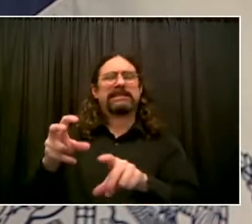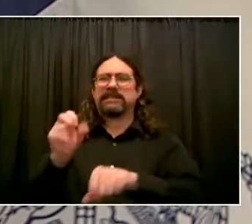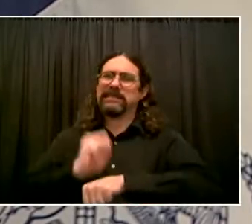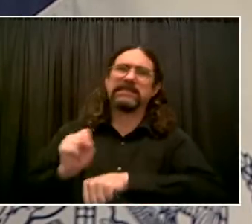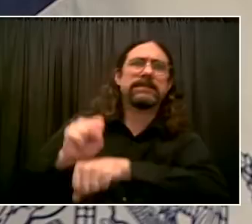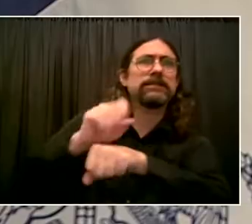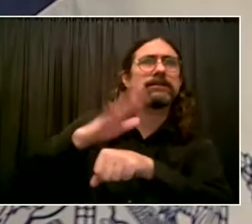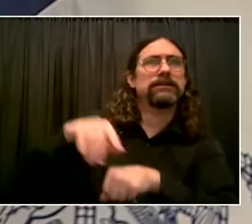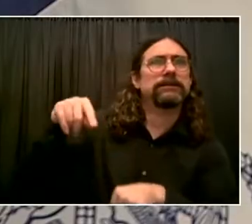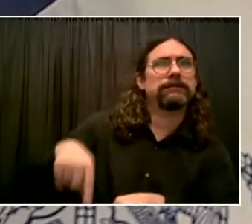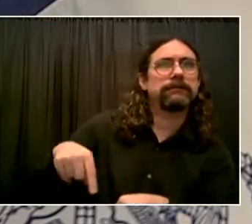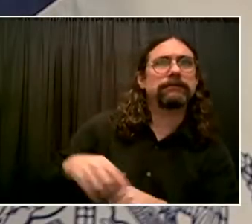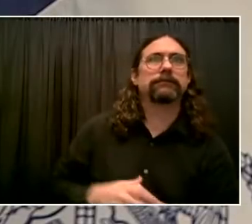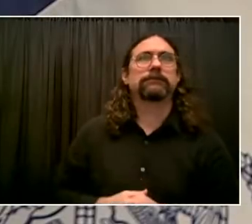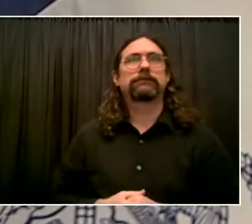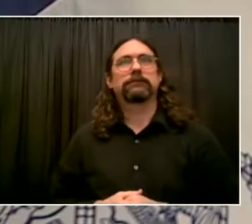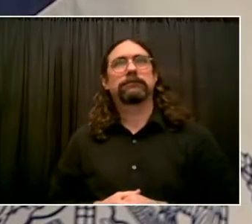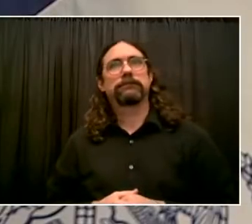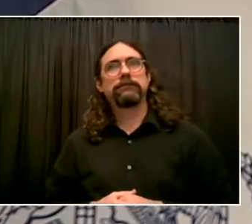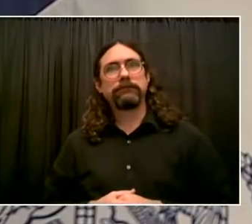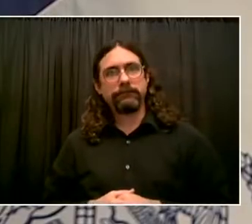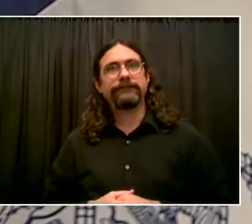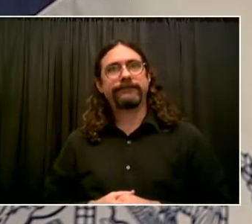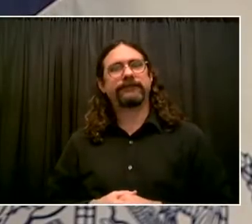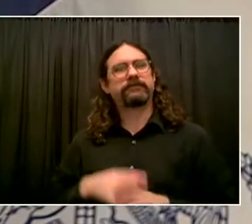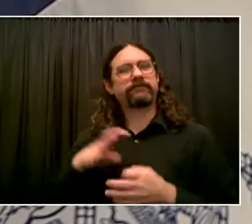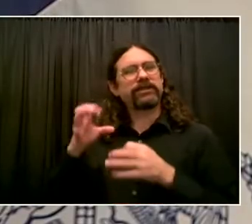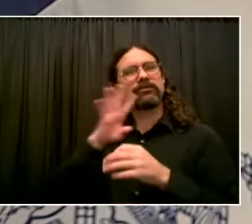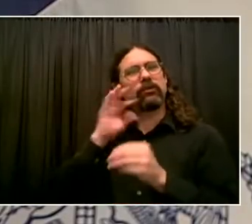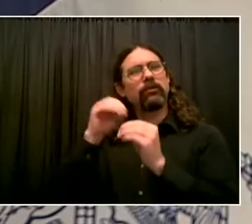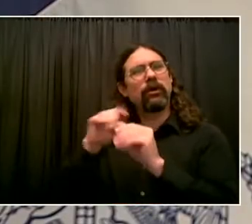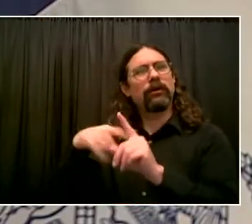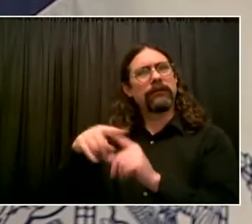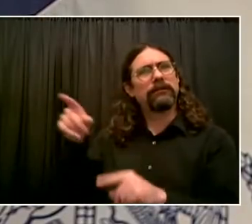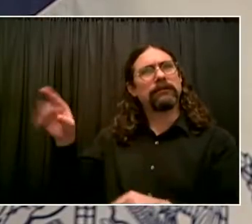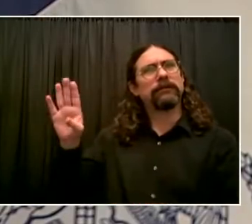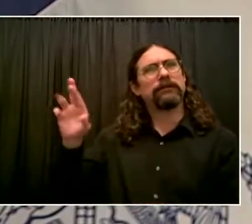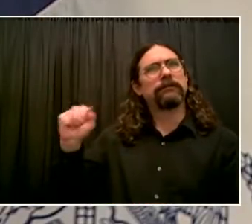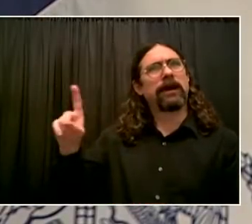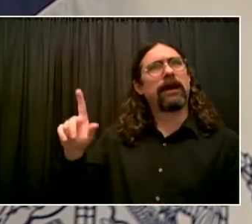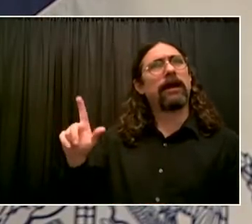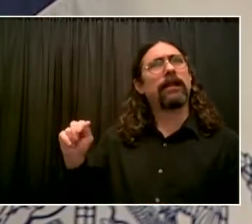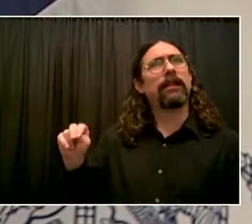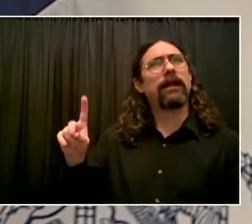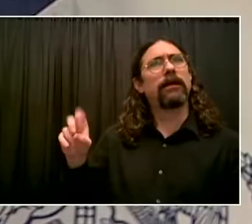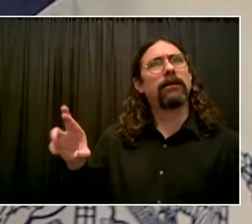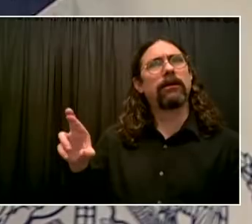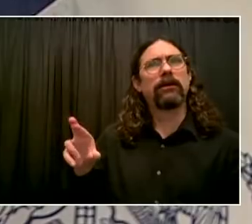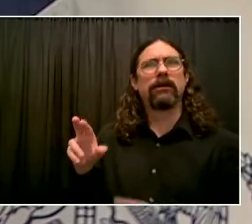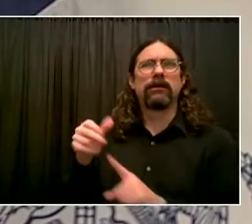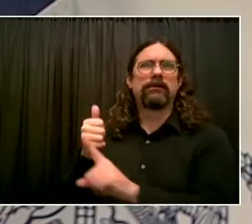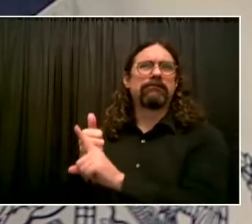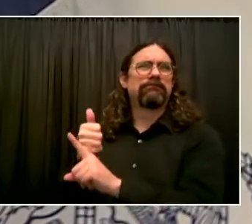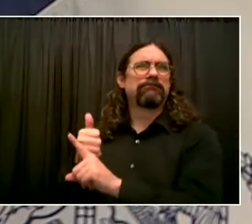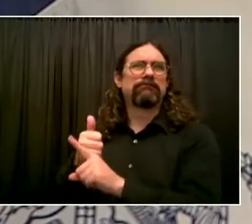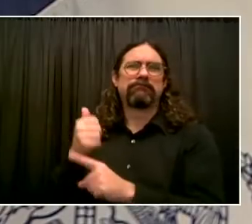OPPORTUNITY TO BE ARPT OF THAT PROCESS. SOMETHING I KNOW ABOUT BRAD LANDERT, HE